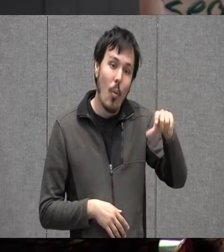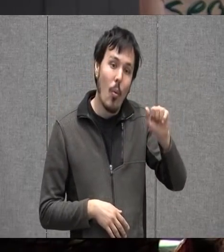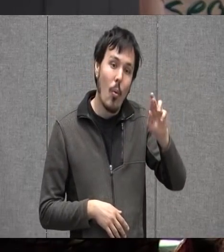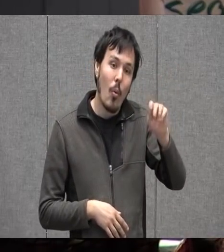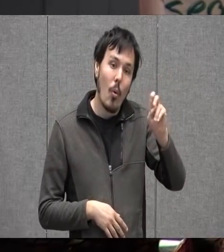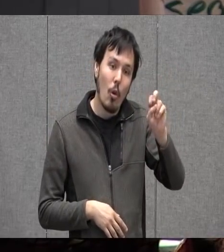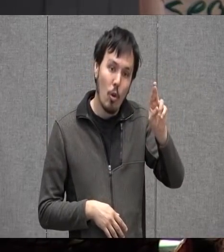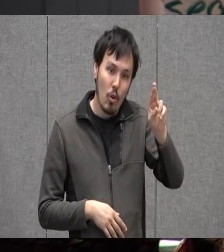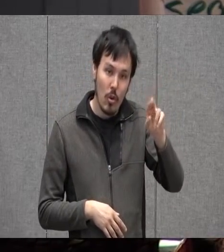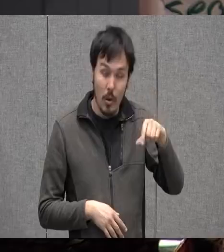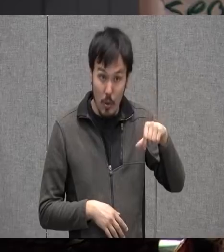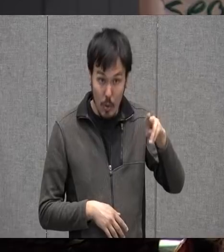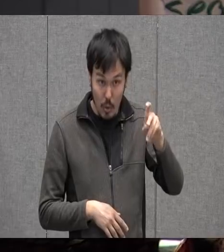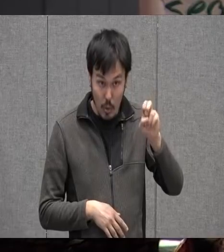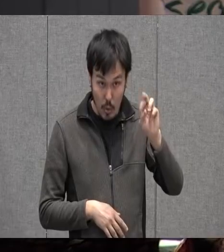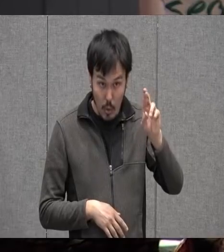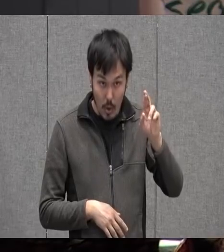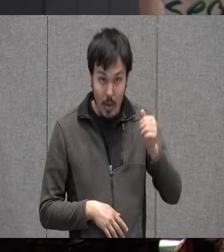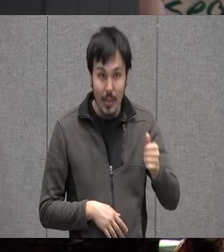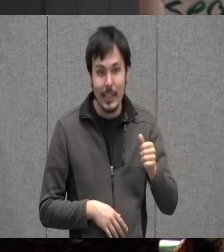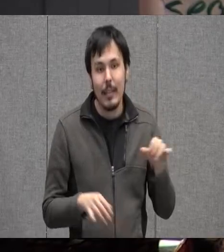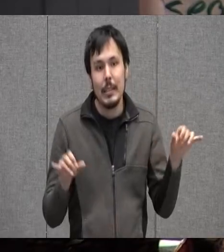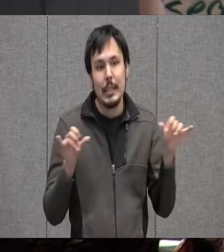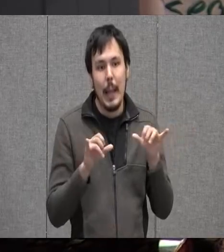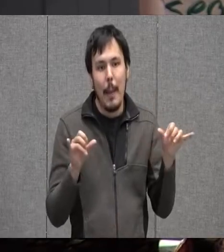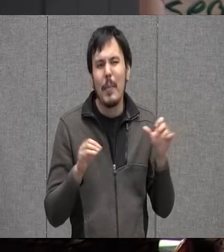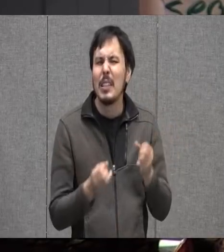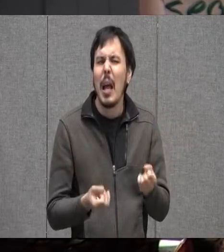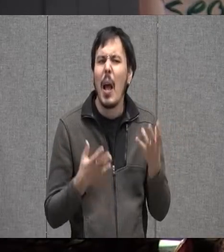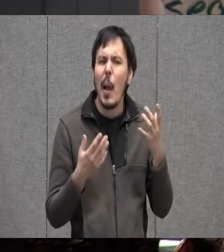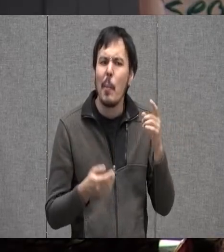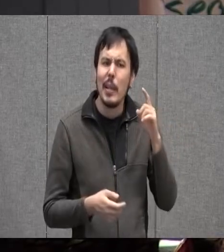A quarter is the same as, how many nickels do you suppose?